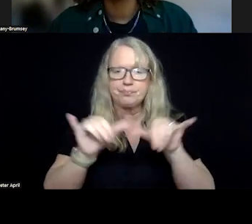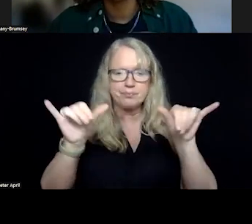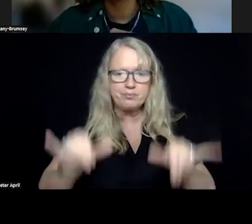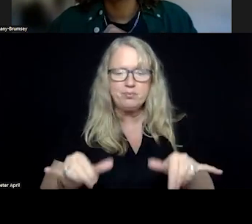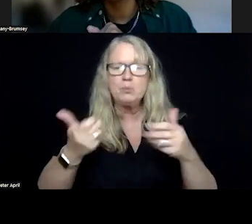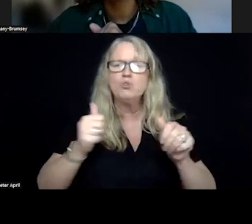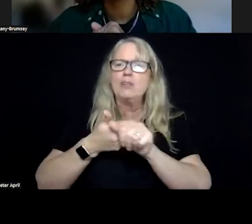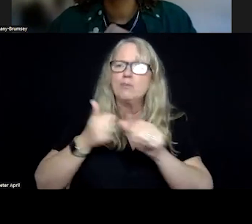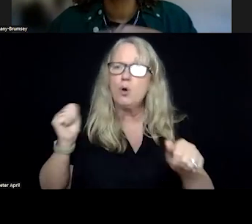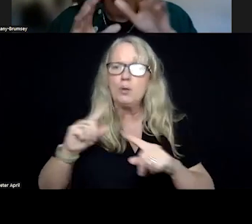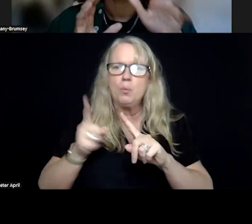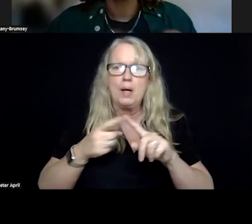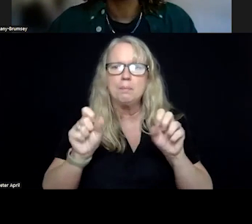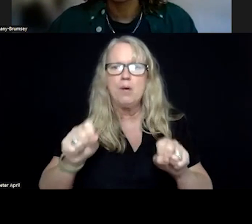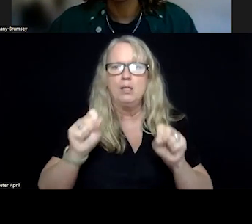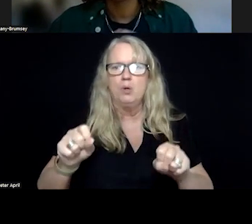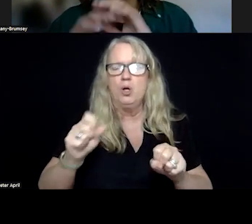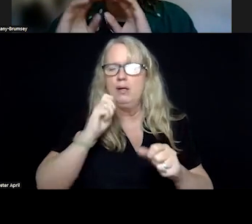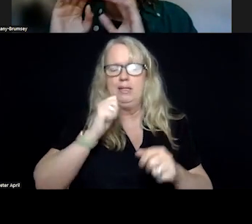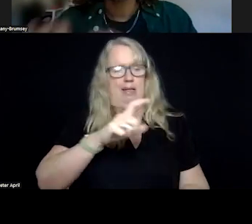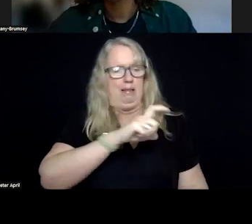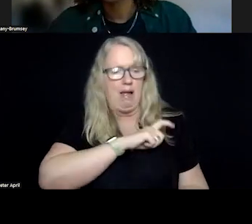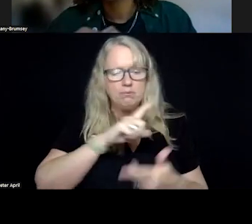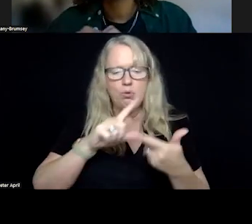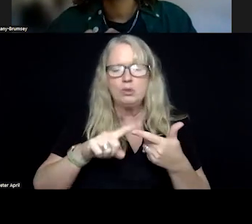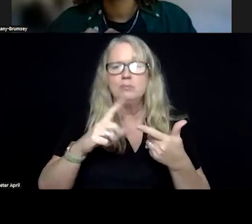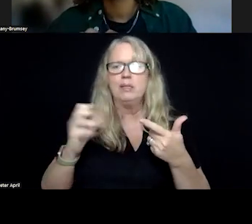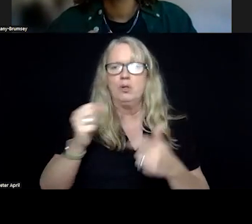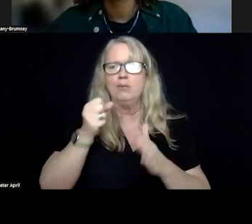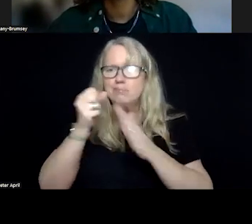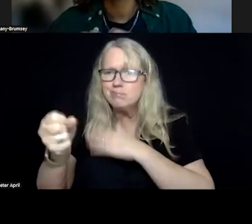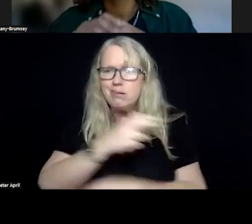WHEN POSSIBLE, LAW ENFORCEMENT, HOSPITALIZATION IF NOT NECESSARY,